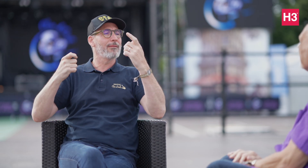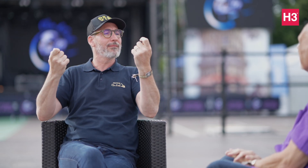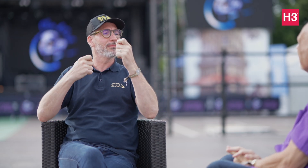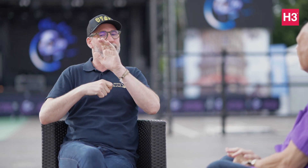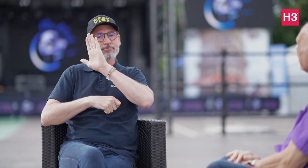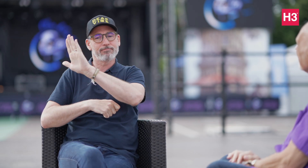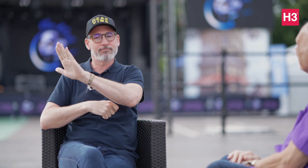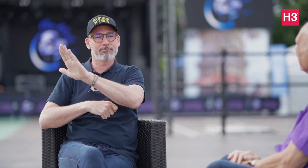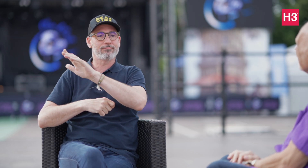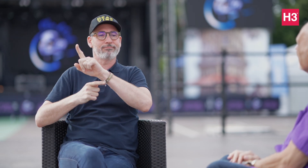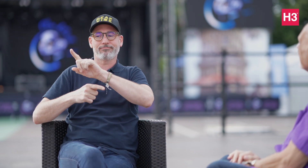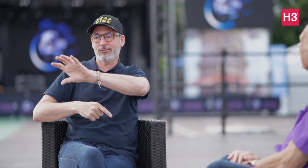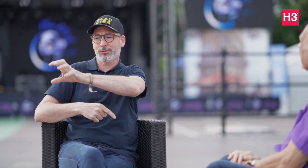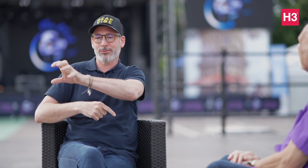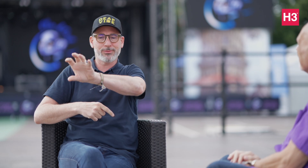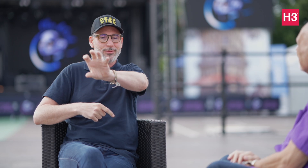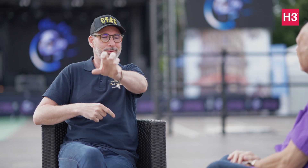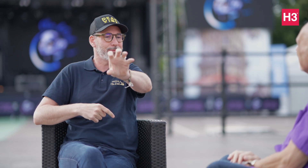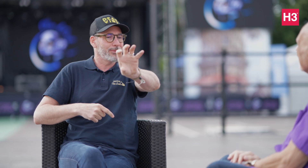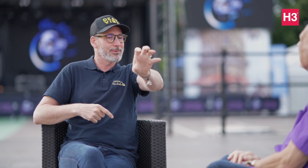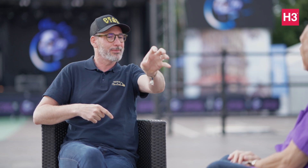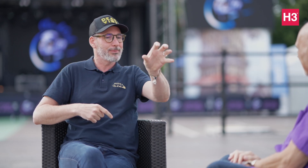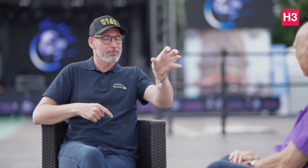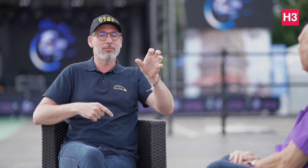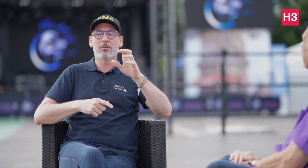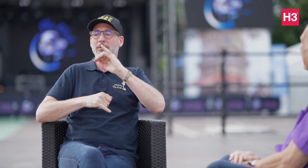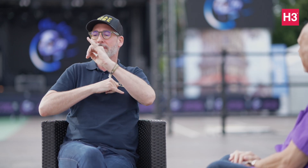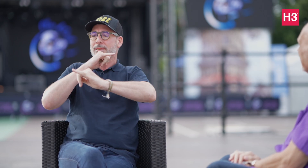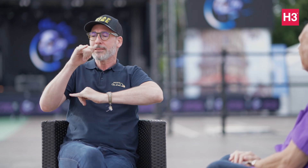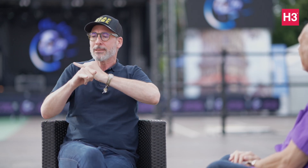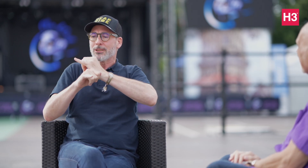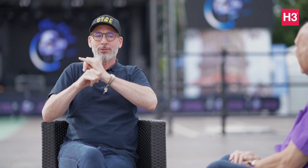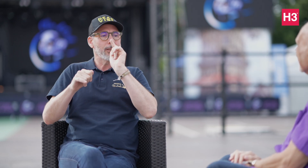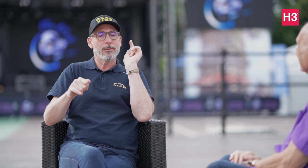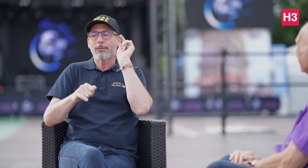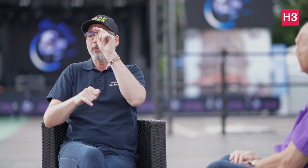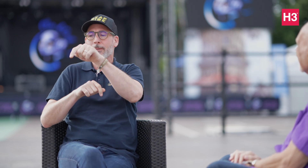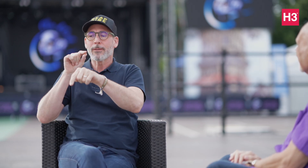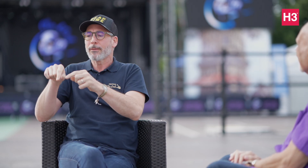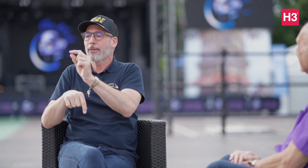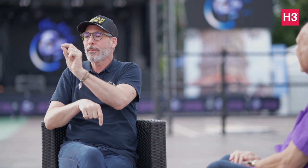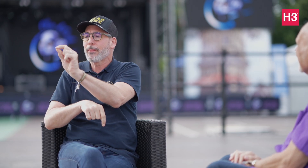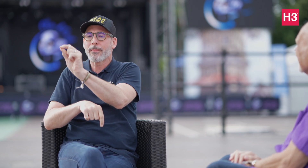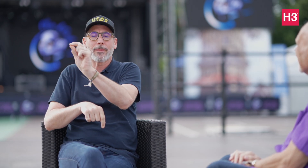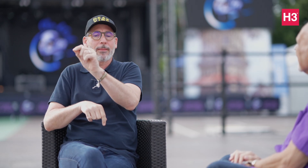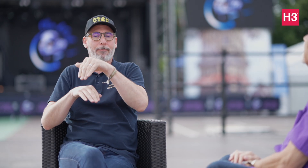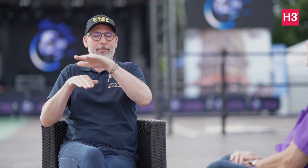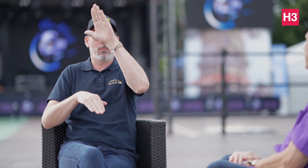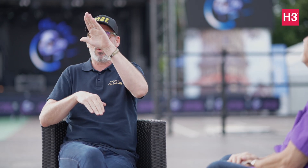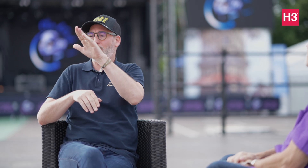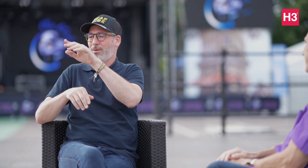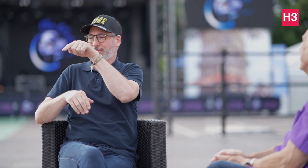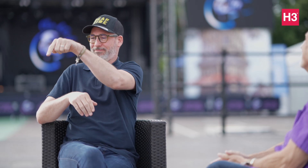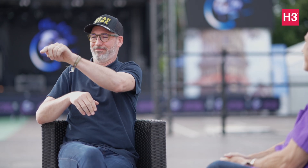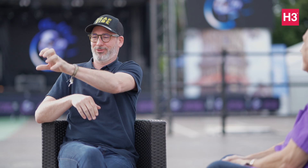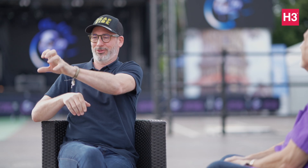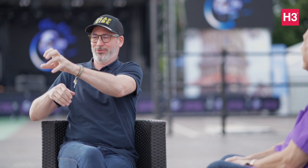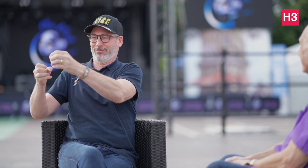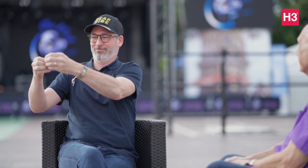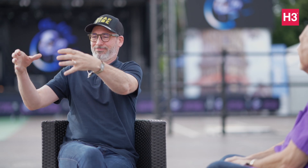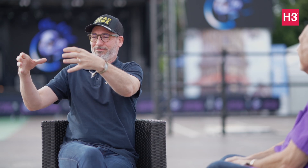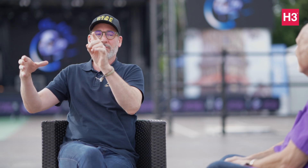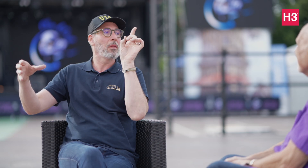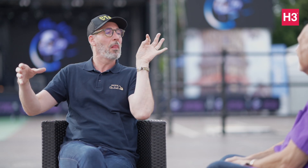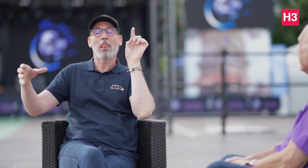I used to attend festivals across Europe and beyond.